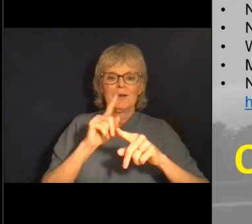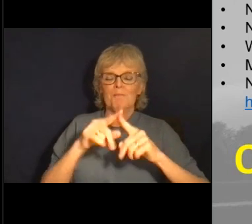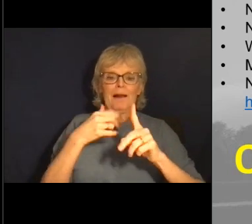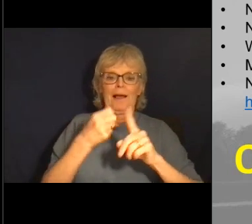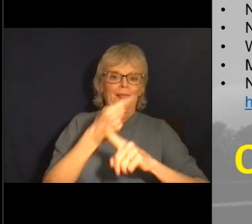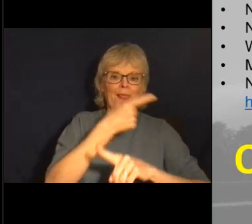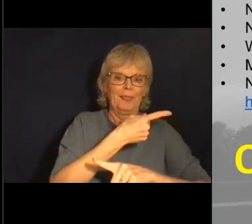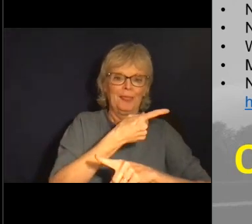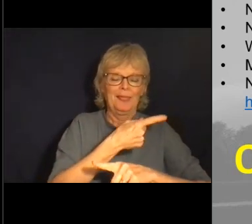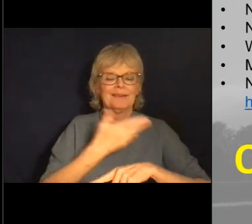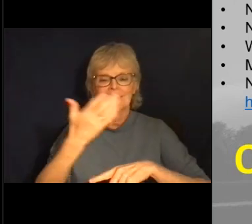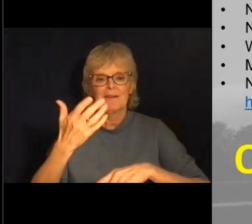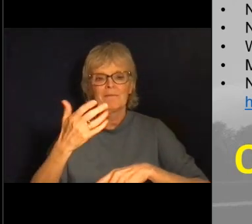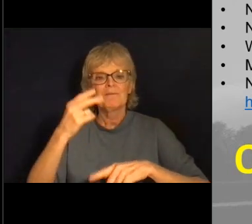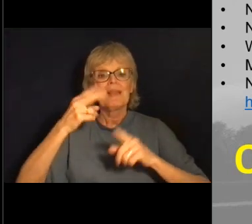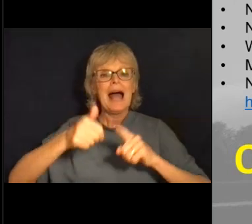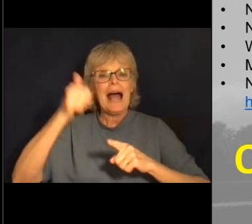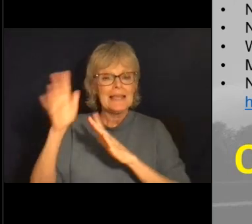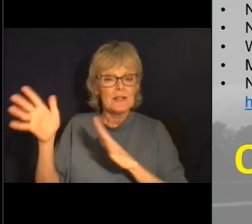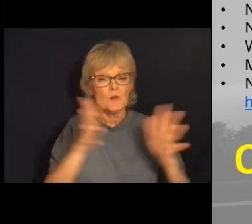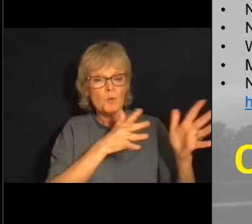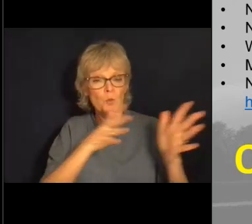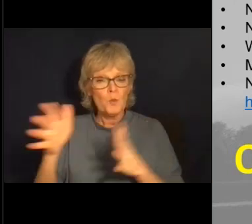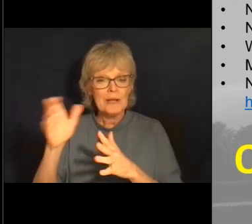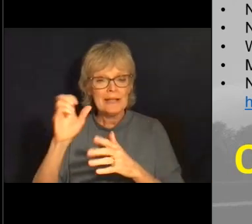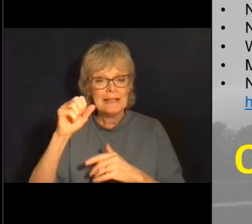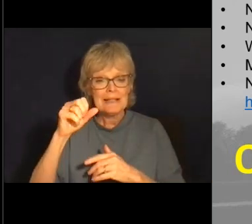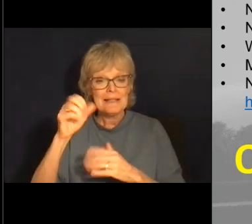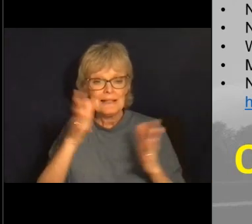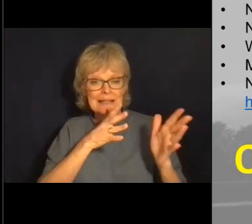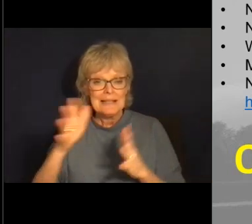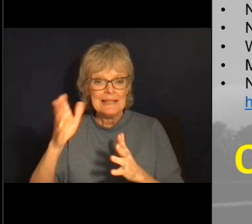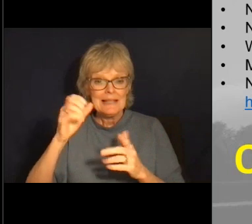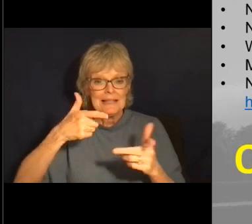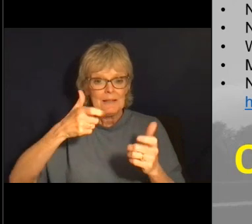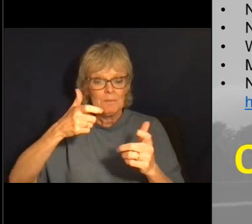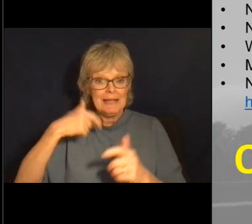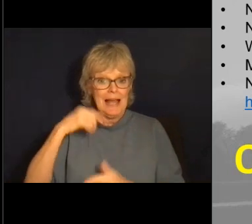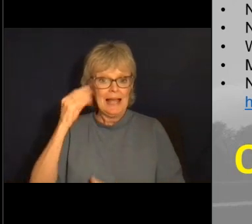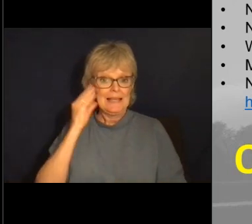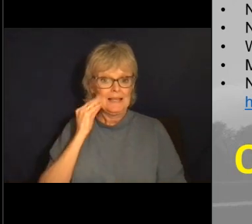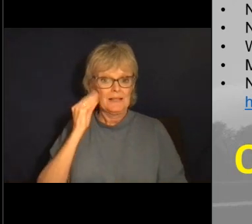So the highest wind speed that I have personally experienced inside of one of our hurricane deployments